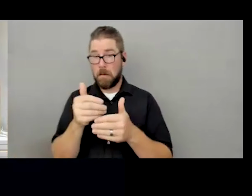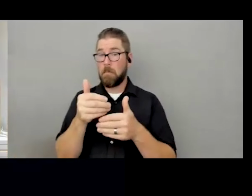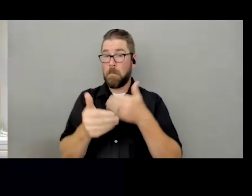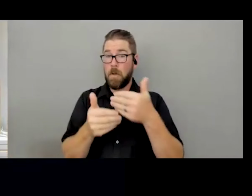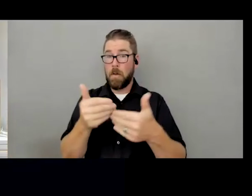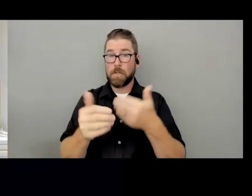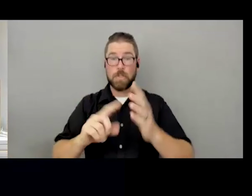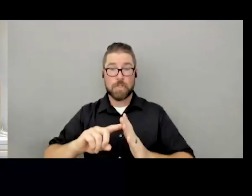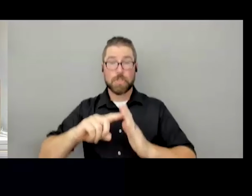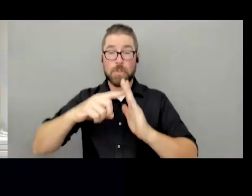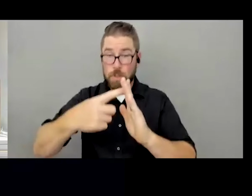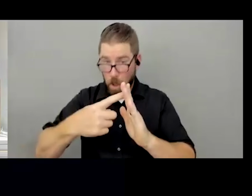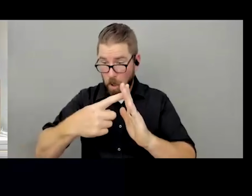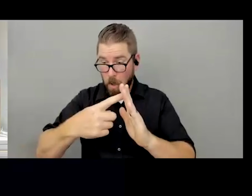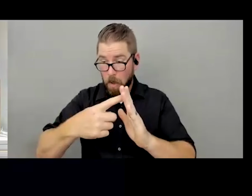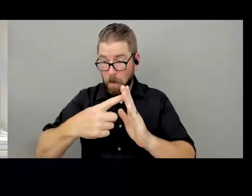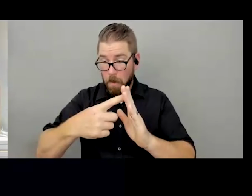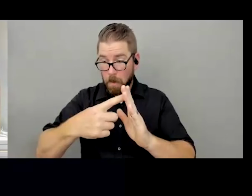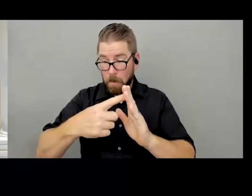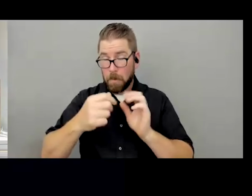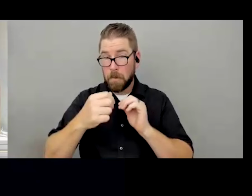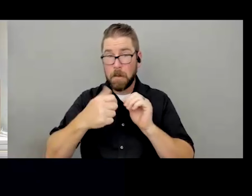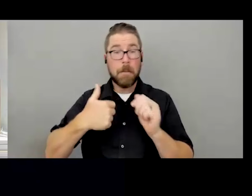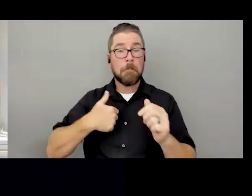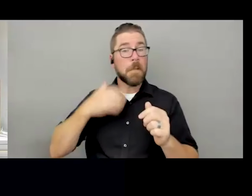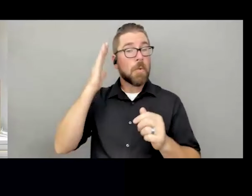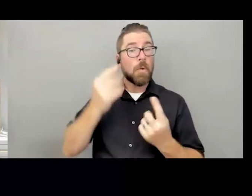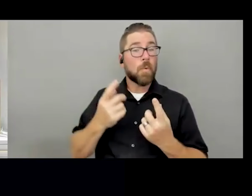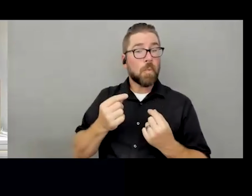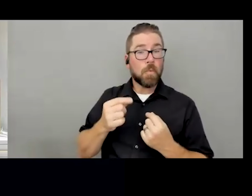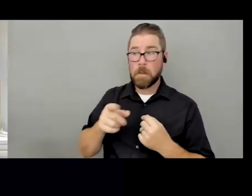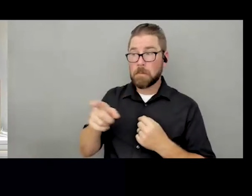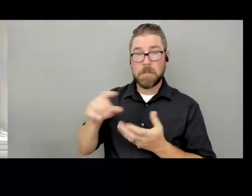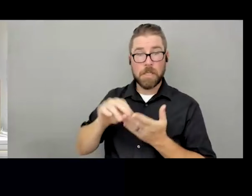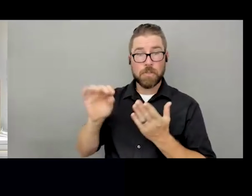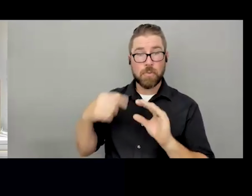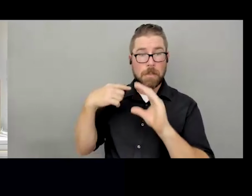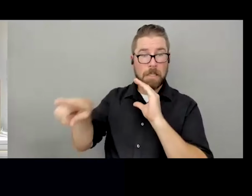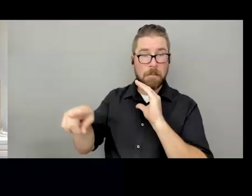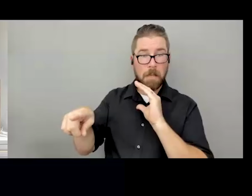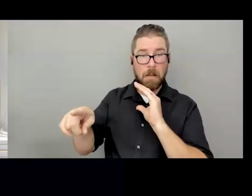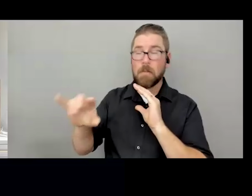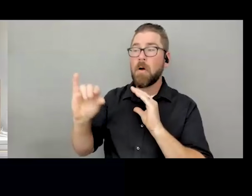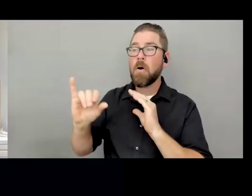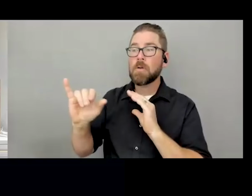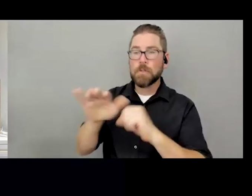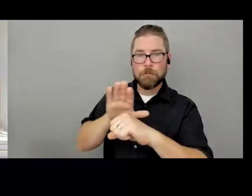I'm just going to send the student an email on there and tell him that you're going to be receiving an email that you need to respond to.